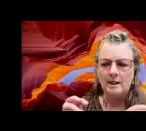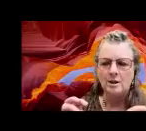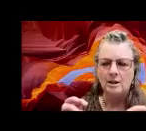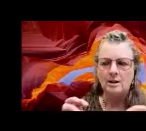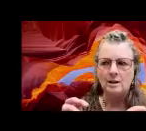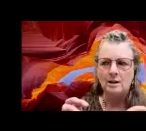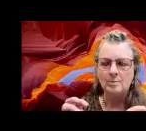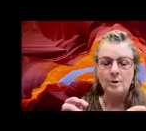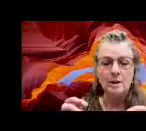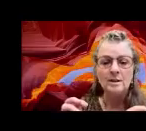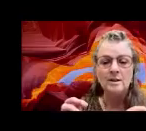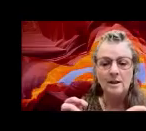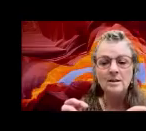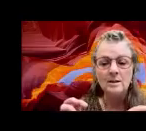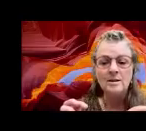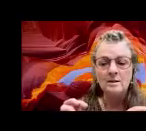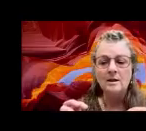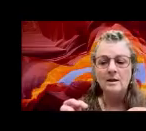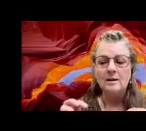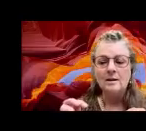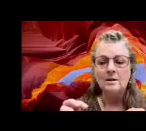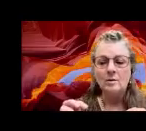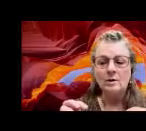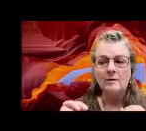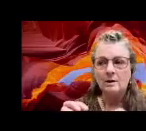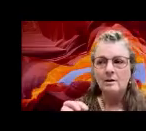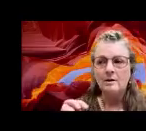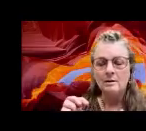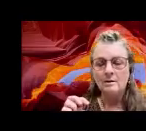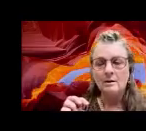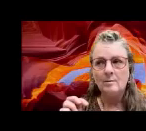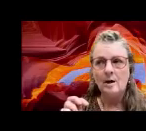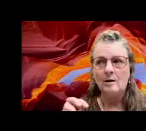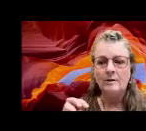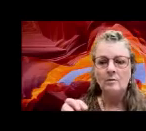hygiene, it's pretty intense. That's one of their often. One